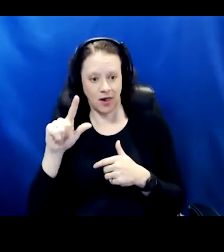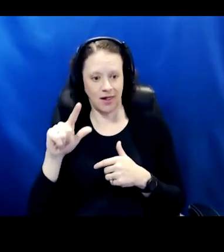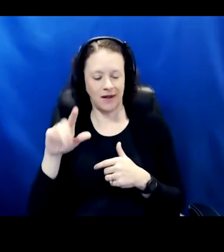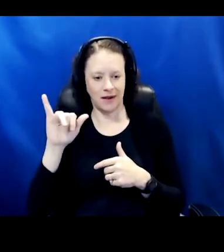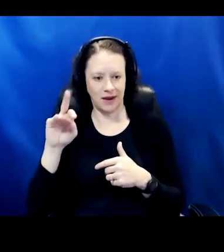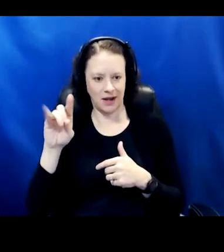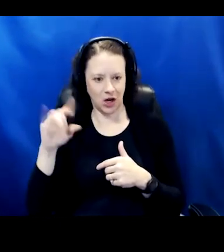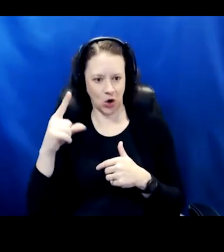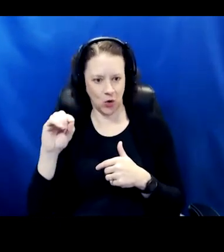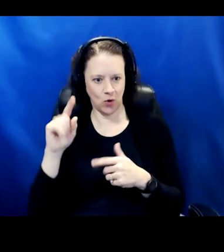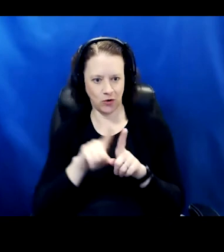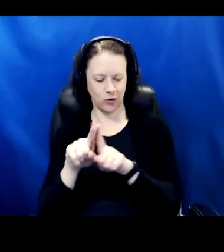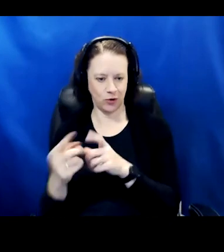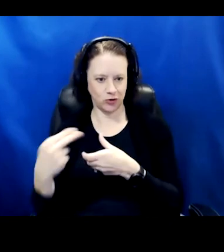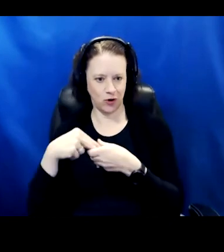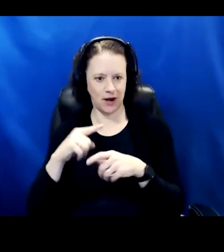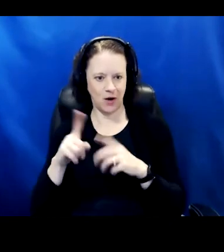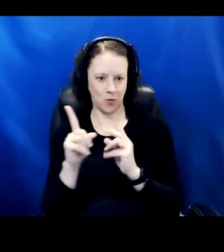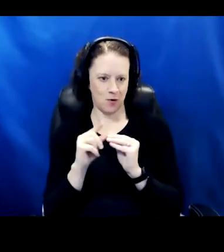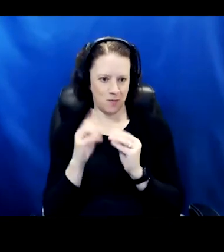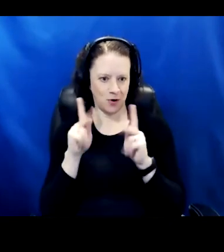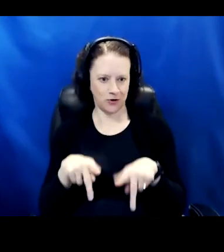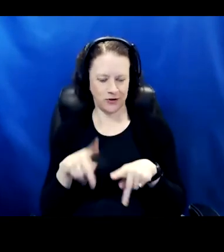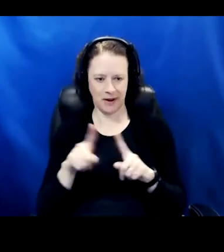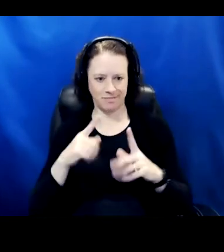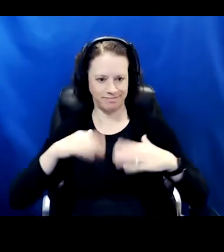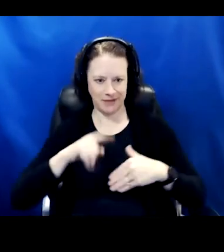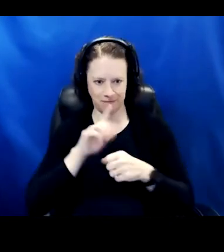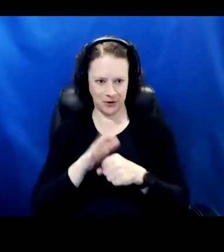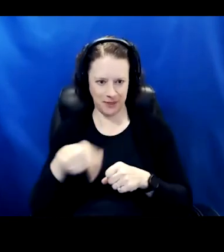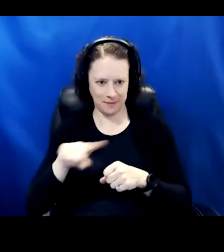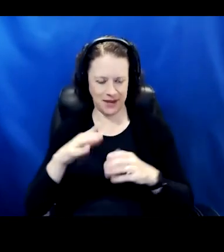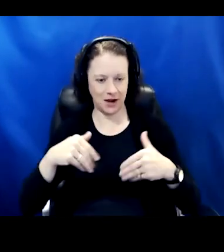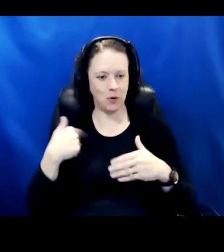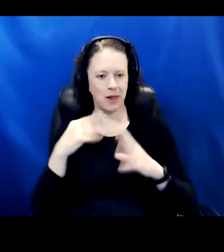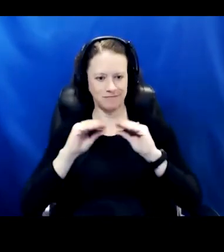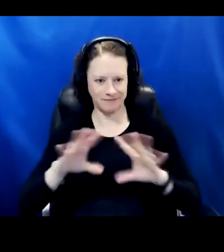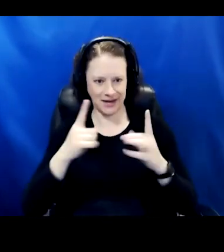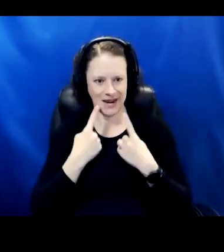And we'll be sending out an announcement about it again next week. So anyway, thank you all for coming.